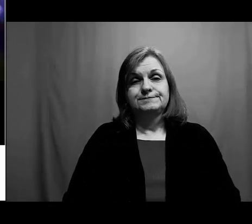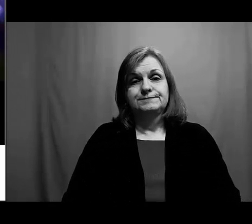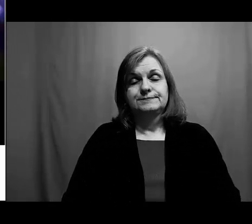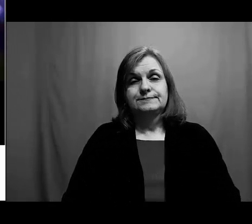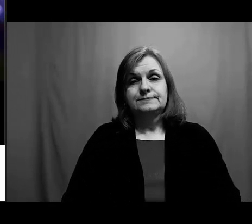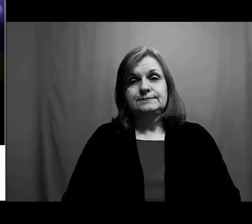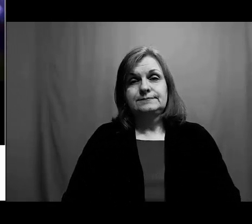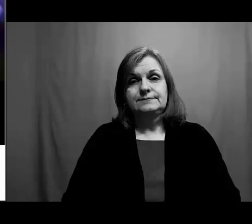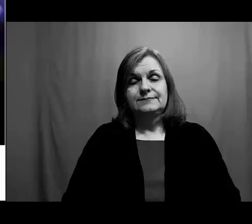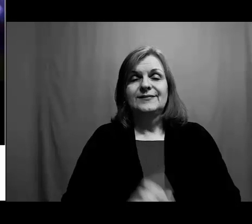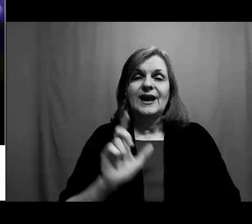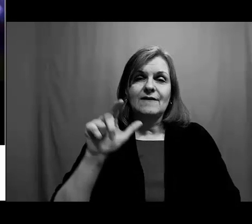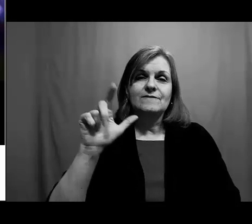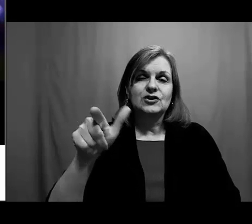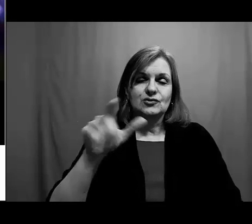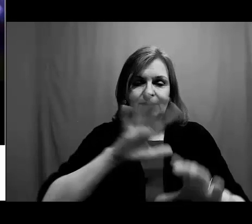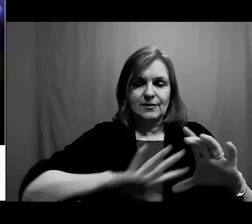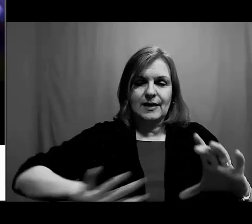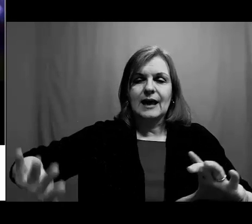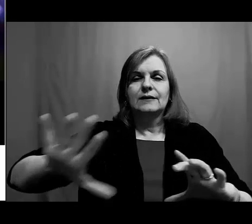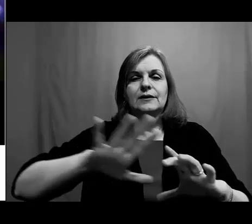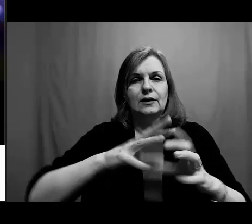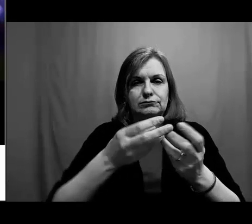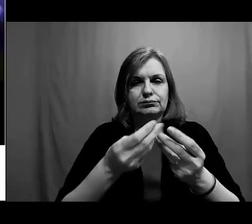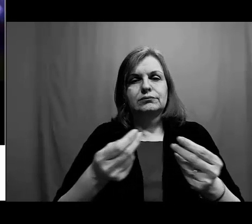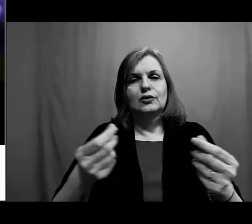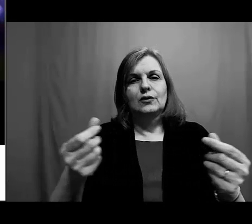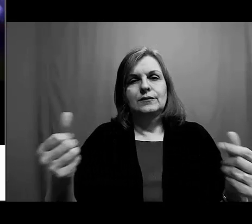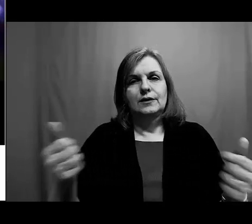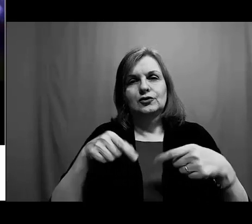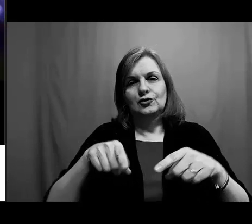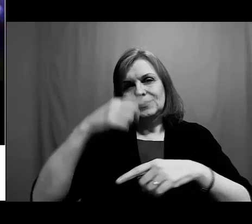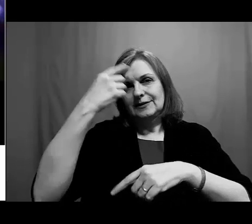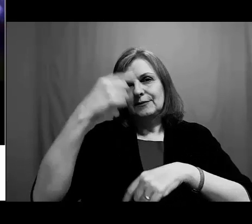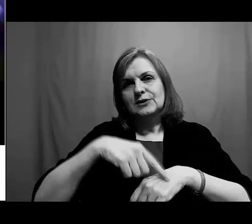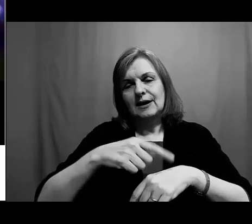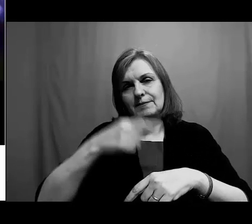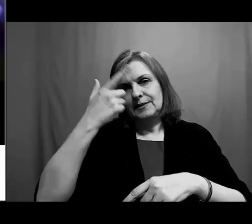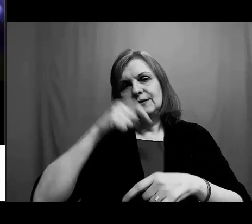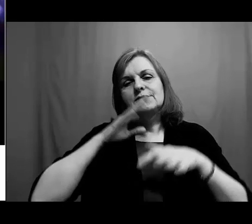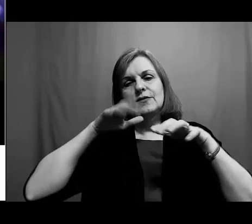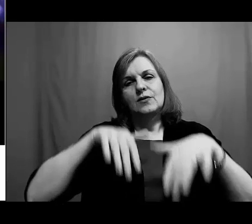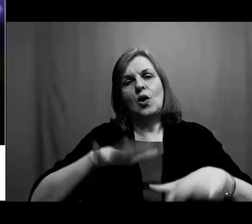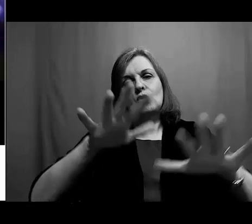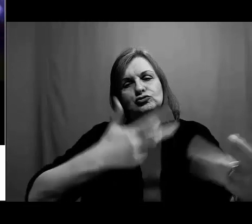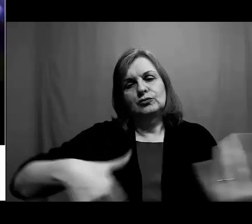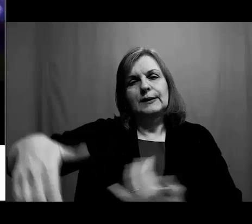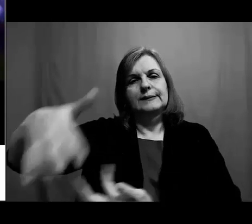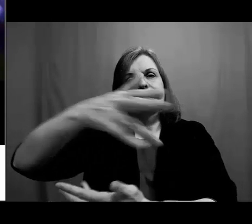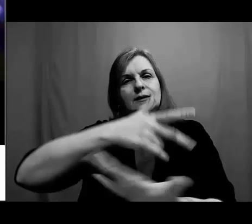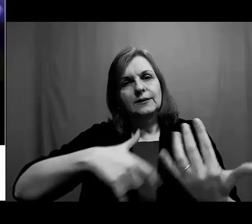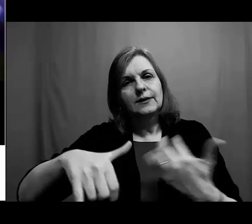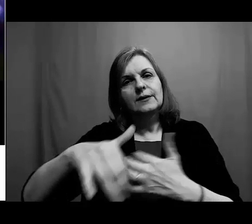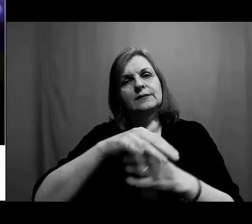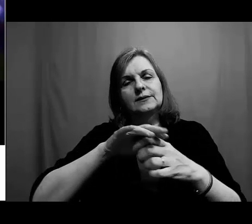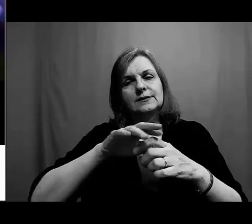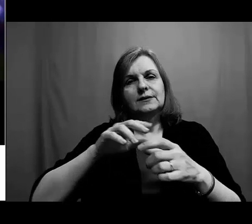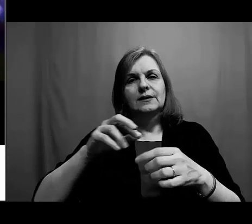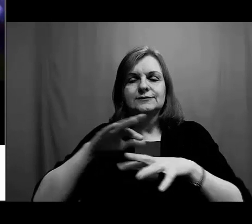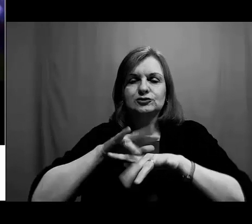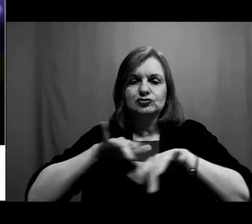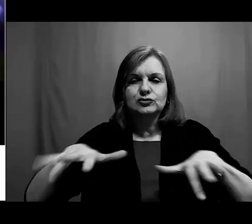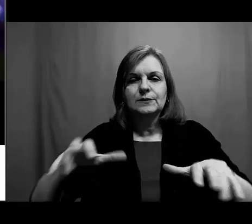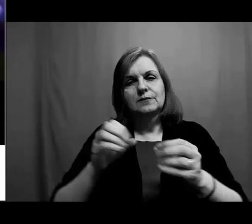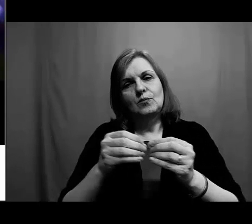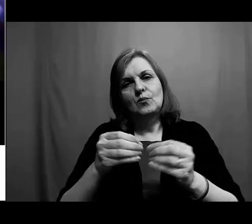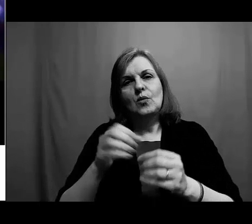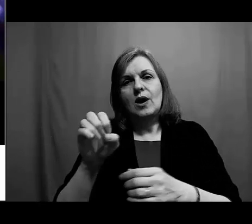now this will eventually clear out - over the summer - stirring of the ocean will actually help to redistribute the oxygen and we'll get